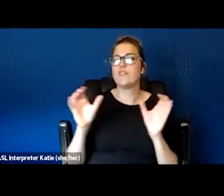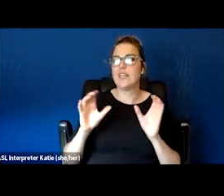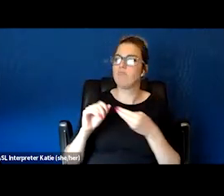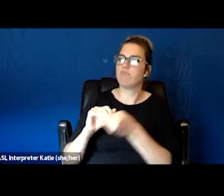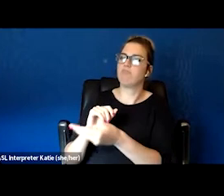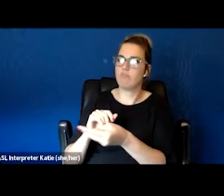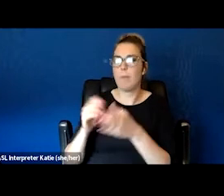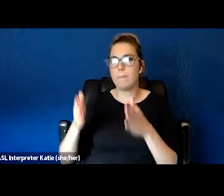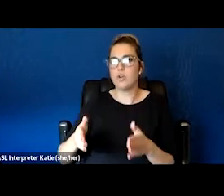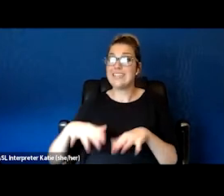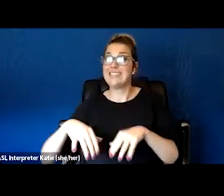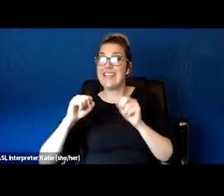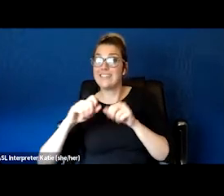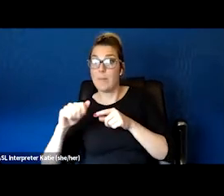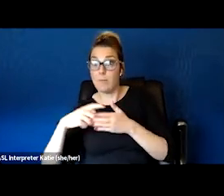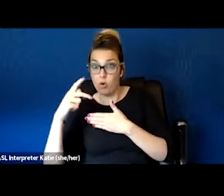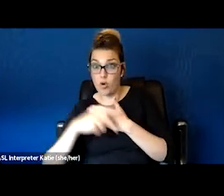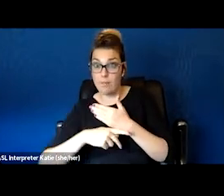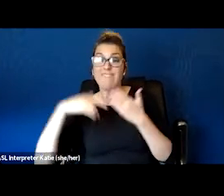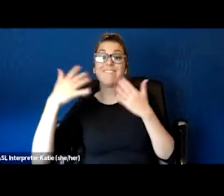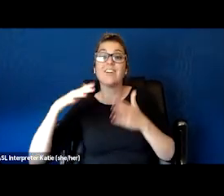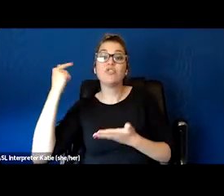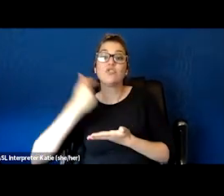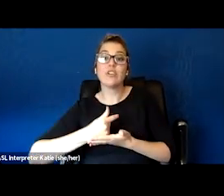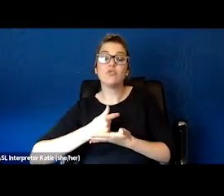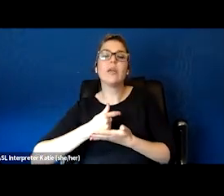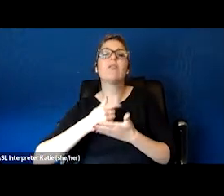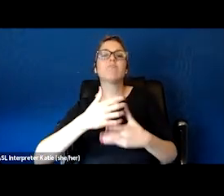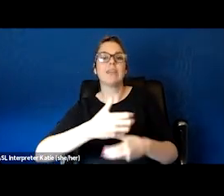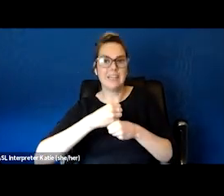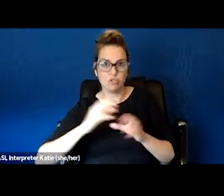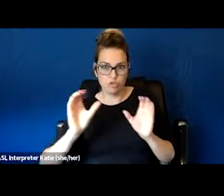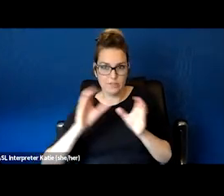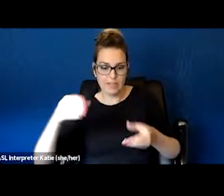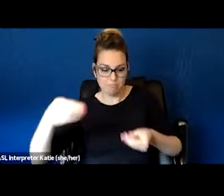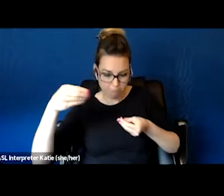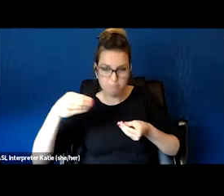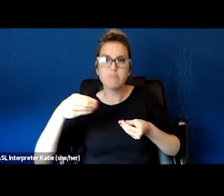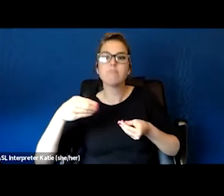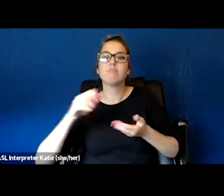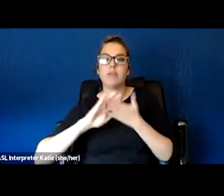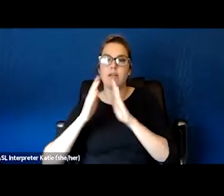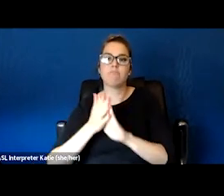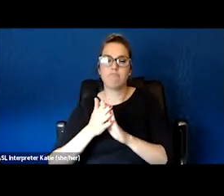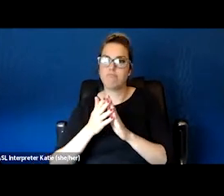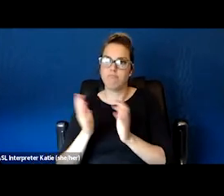So a lot of those people who graduate from that program, you know, they're people with lived experience. They come to work for our outreach team.